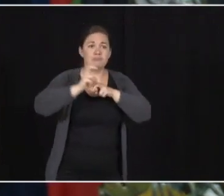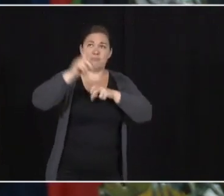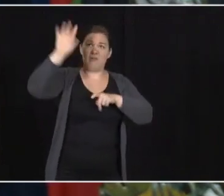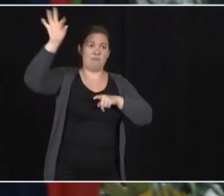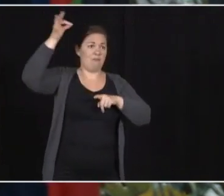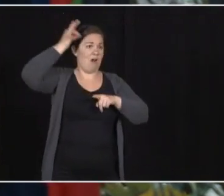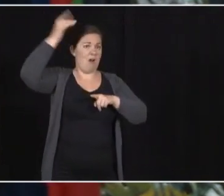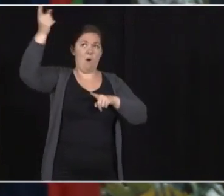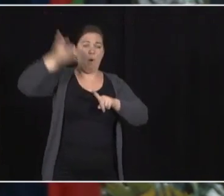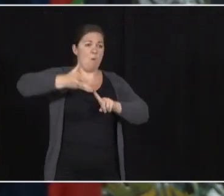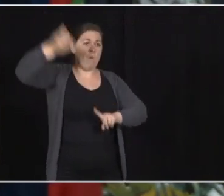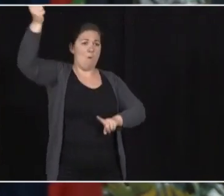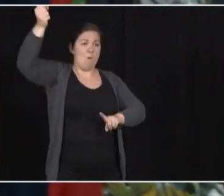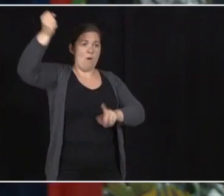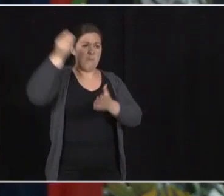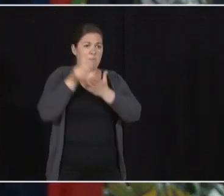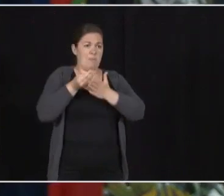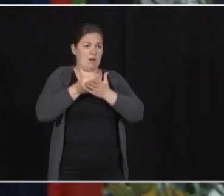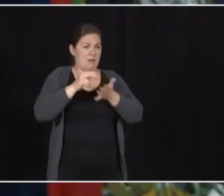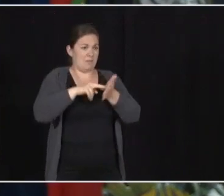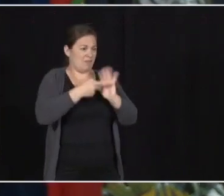might be on hold so projects can be affected as well? Absolutely not.